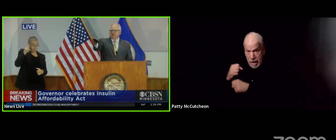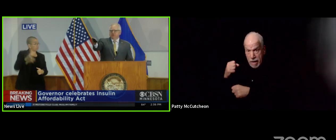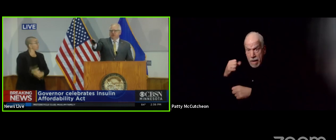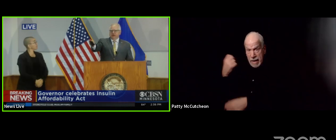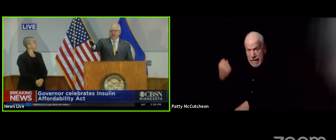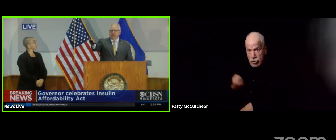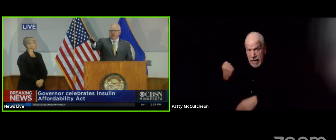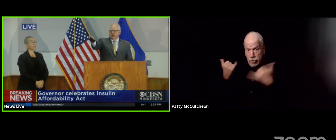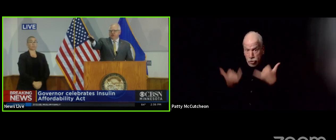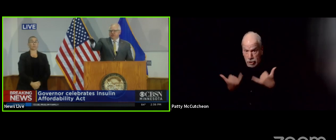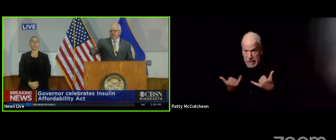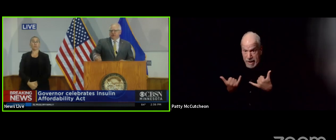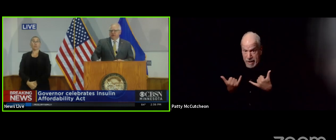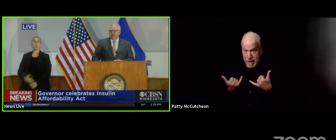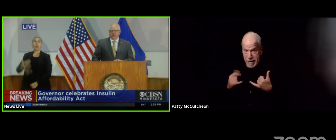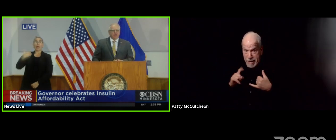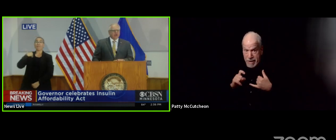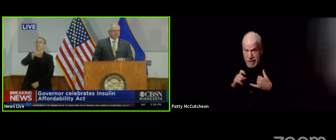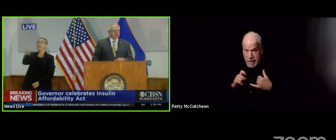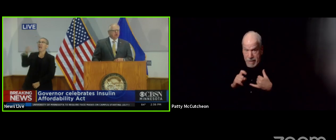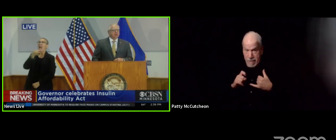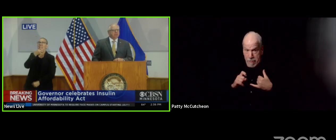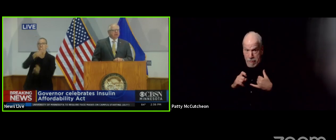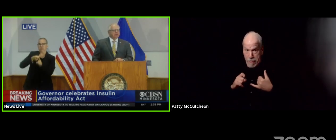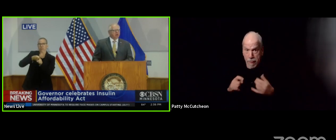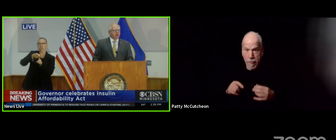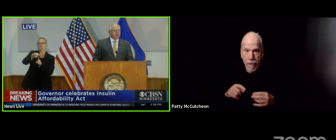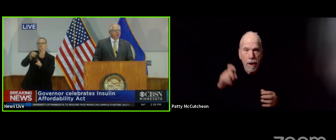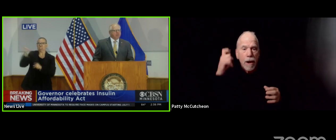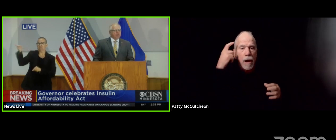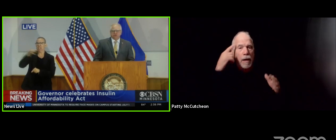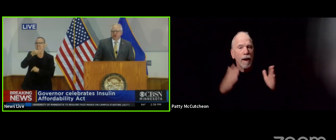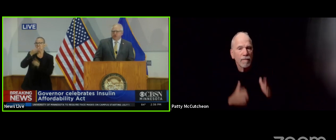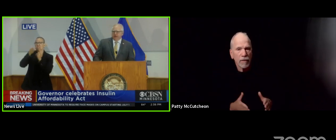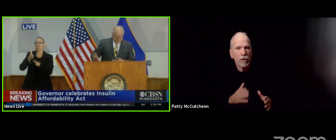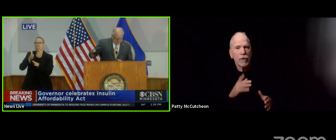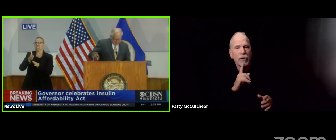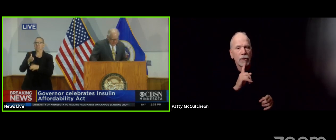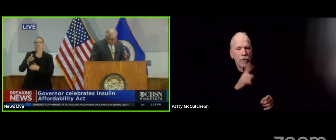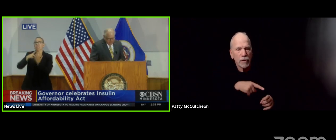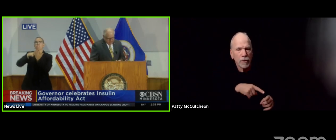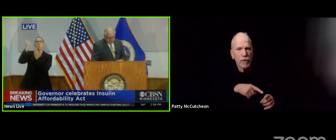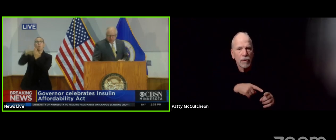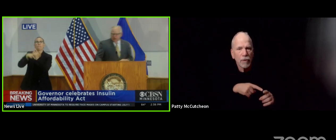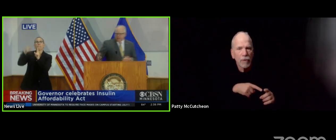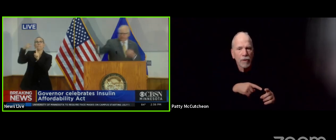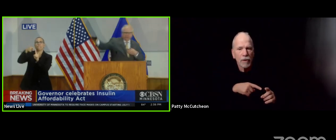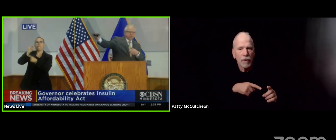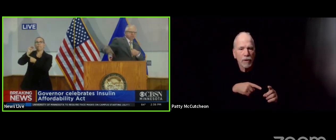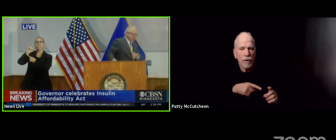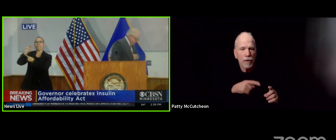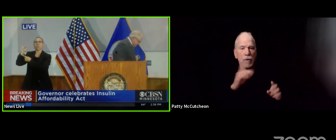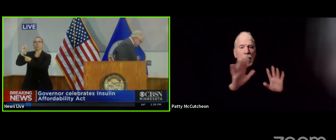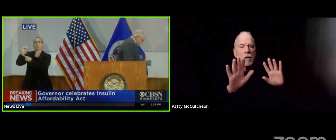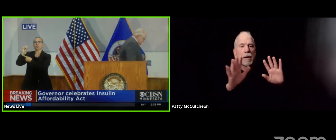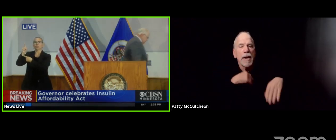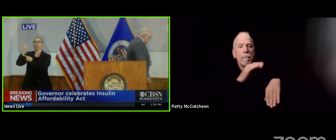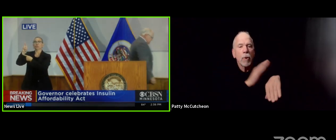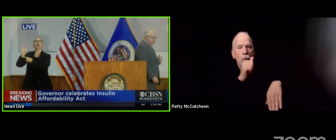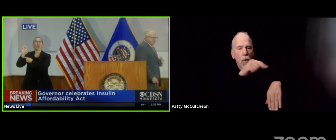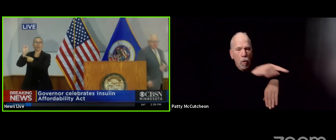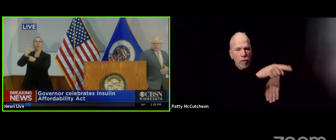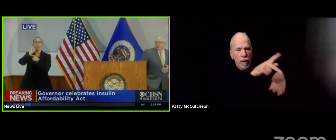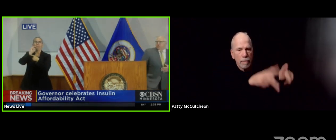≫ YOU MIGHT WANT TO REPEAT THE QUESTION, TOO.